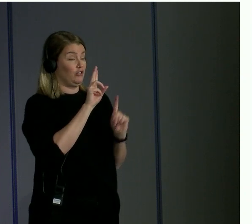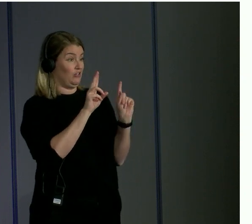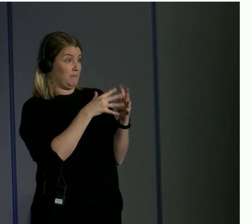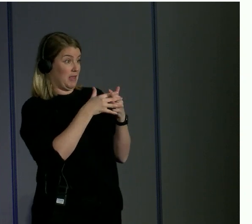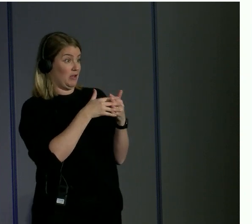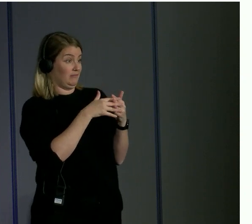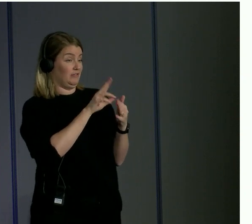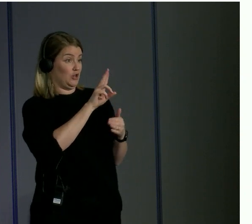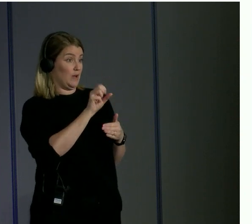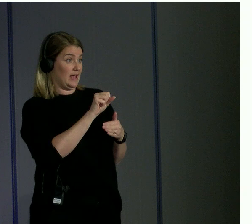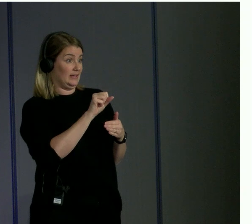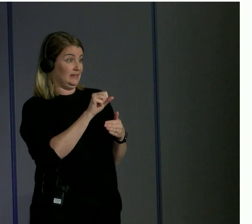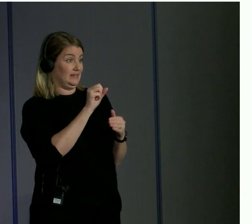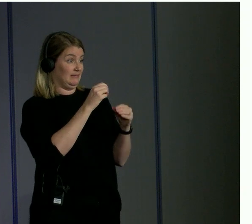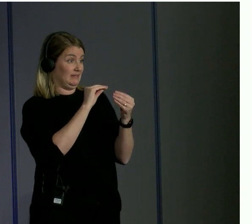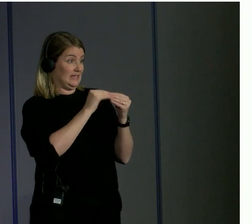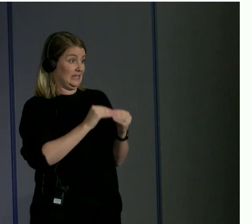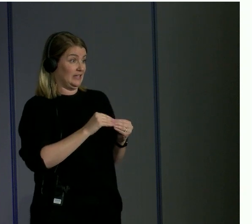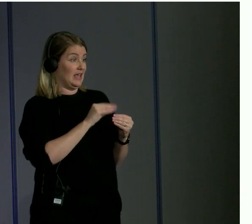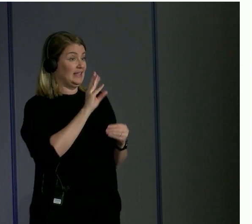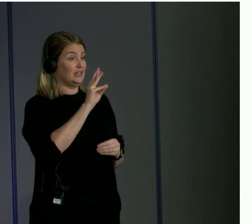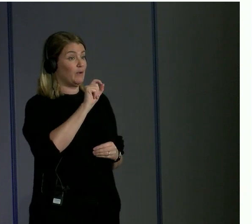And 6.5 million have cognitive impairments.